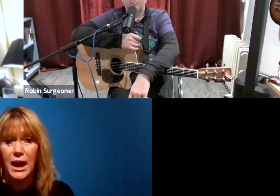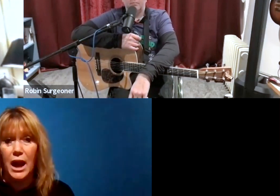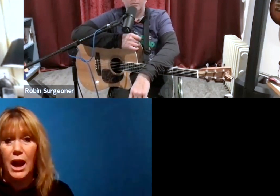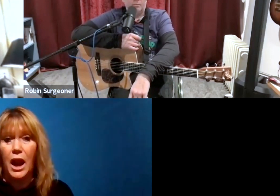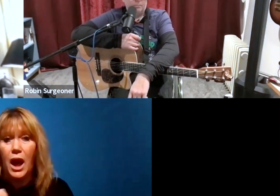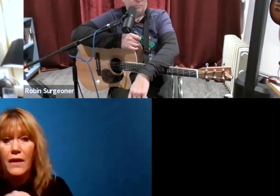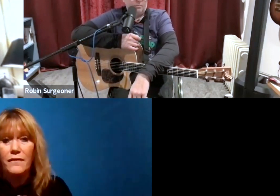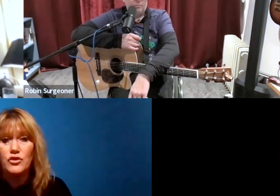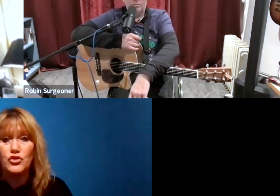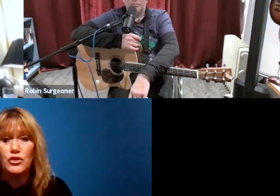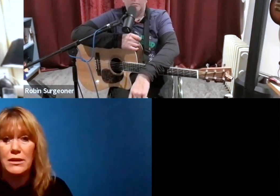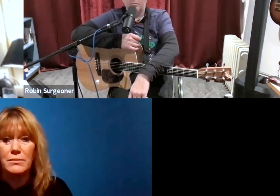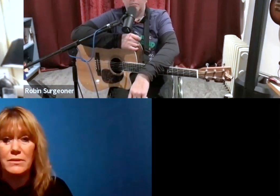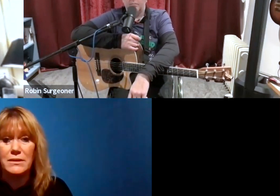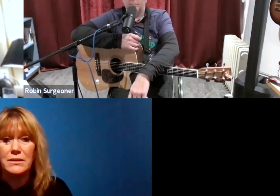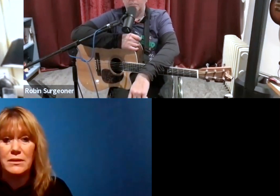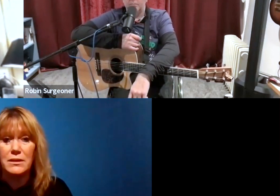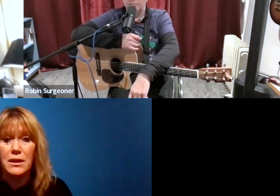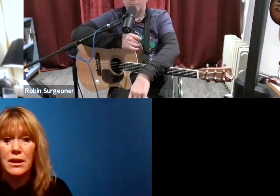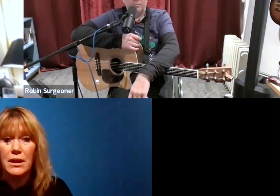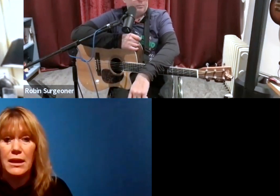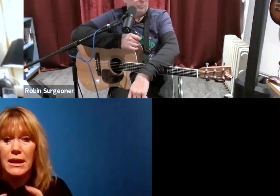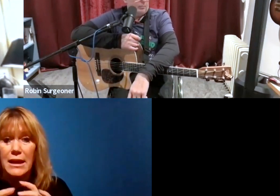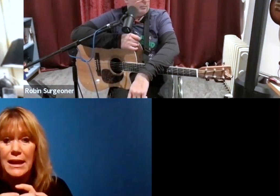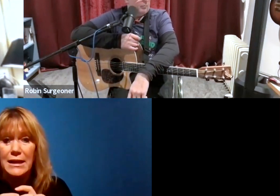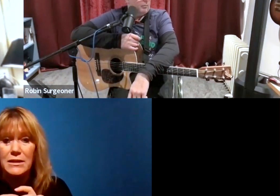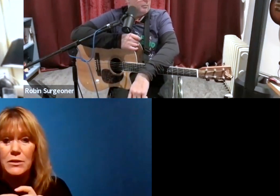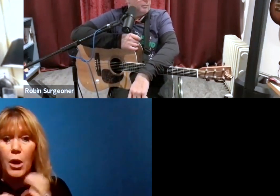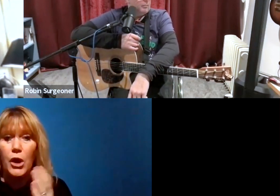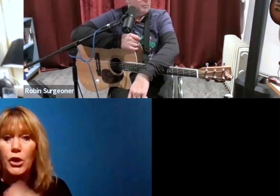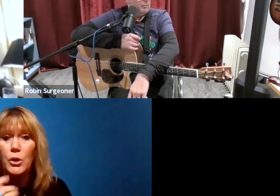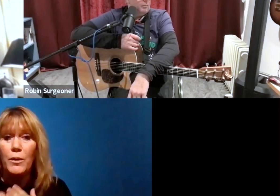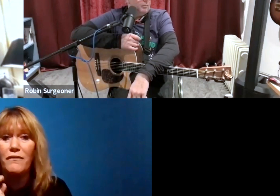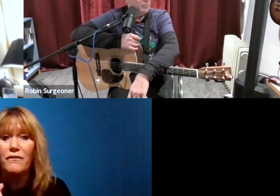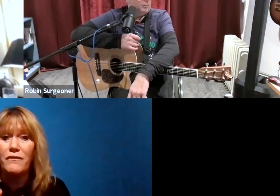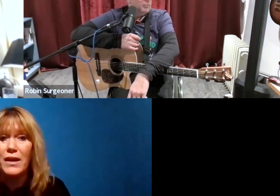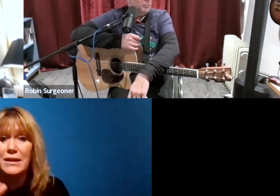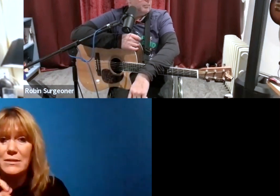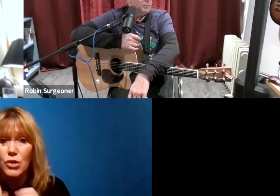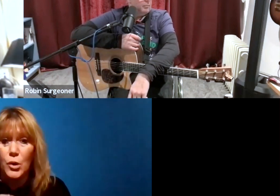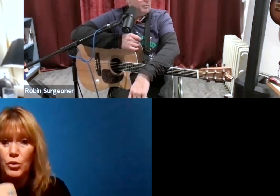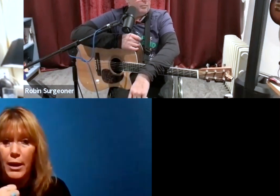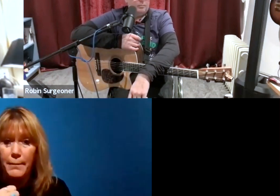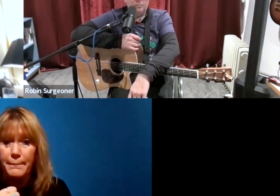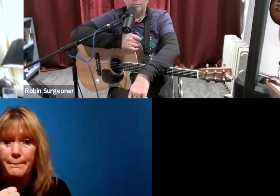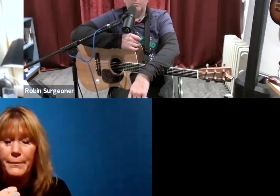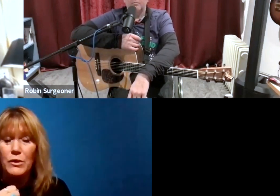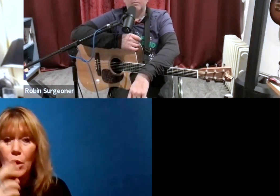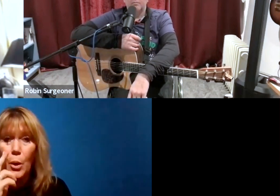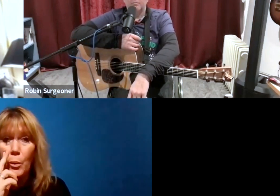with our new events programme next year. So lookout for those, but welcome Robin,